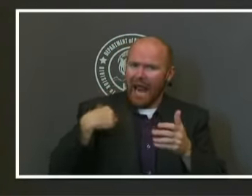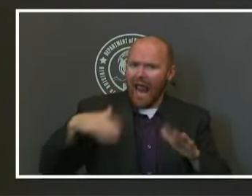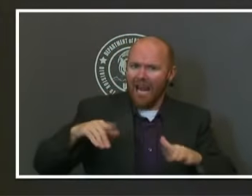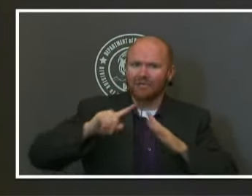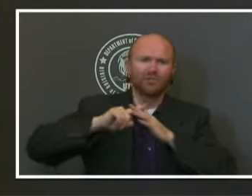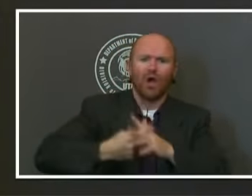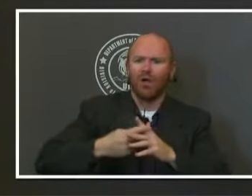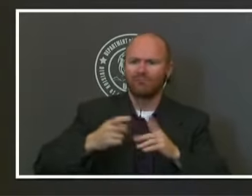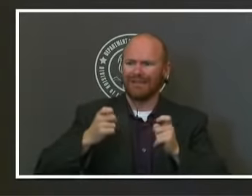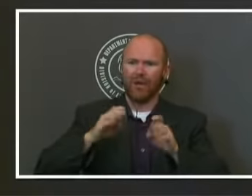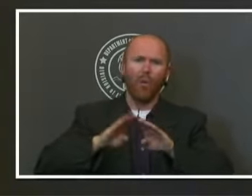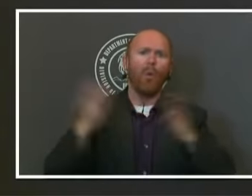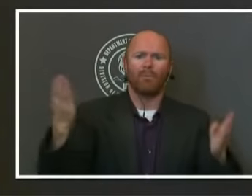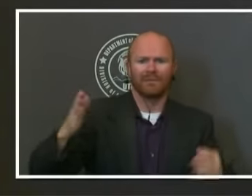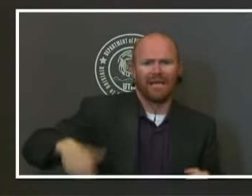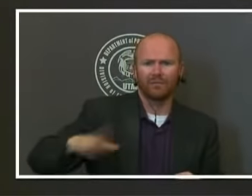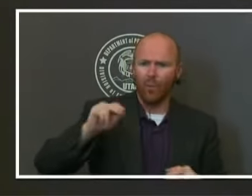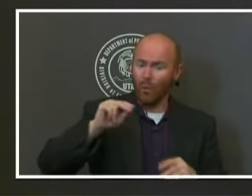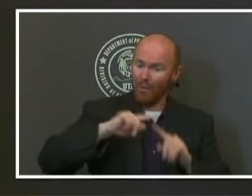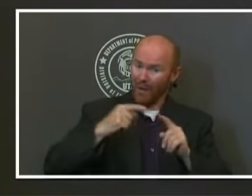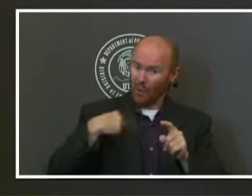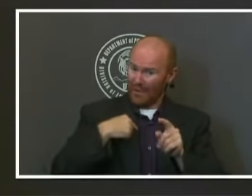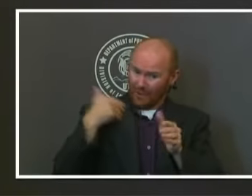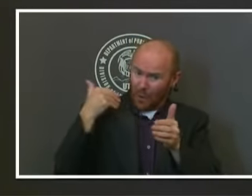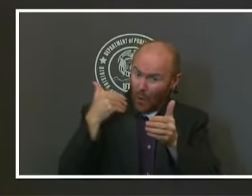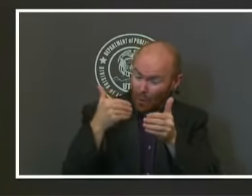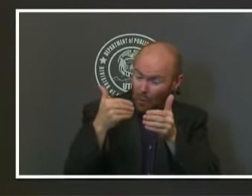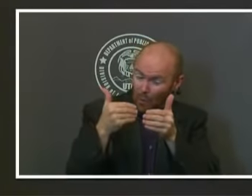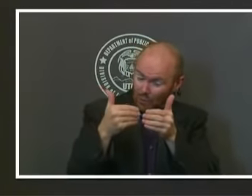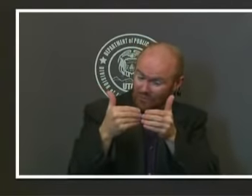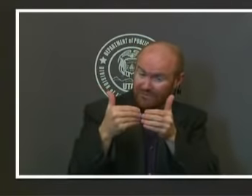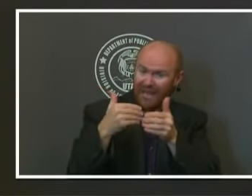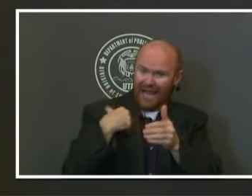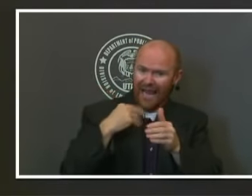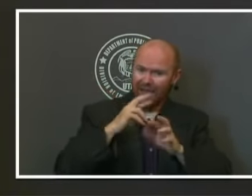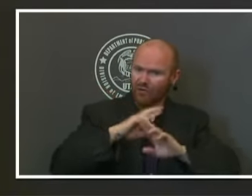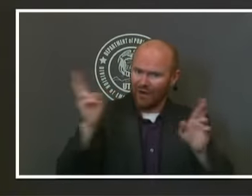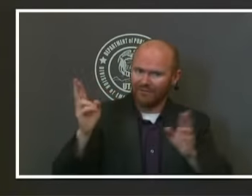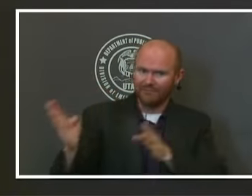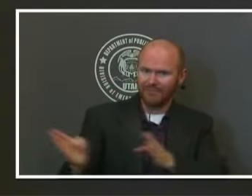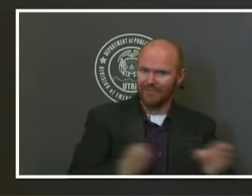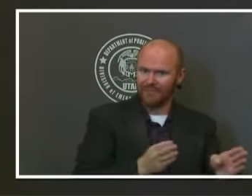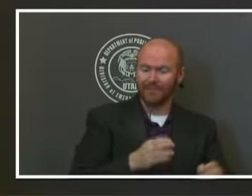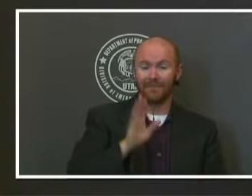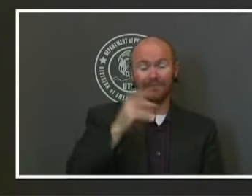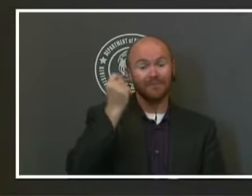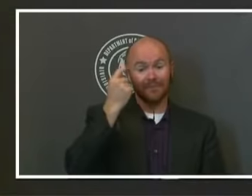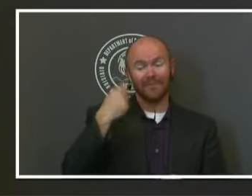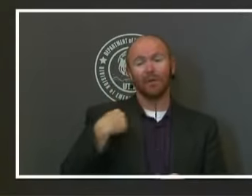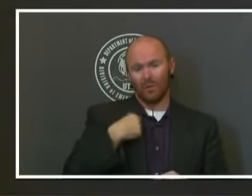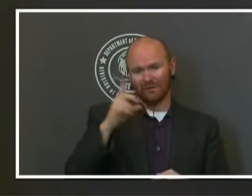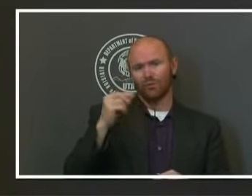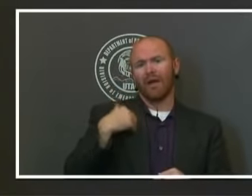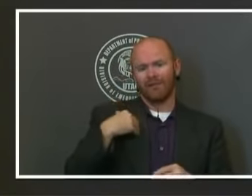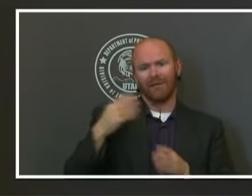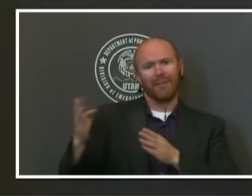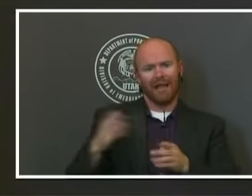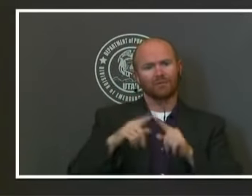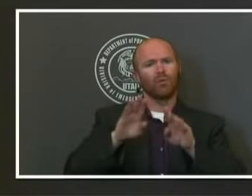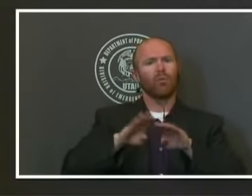I think what we really need to highlight however though that we